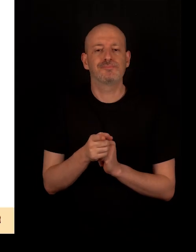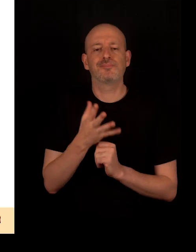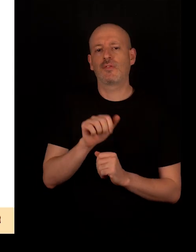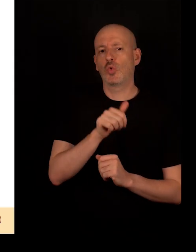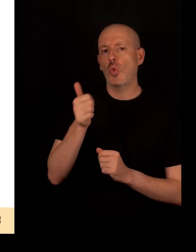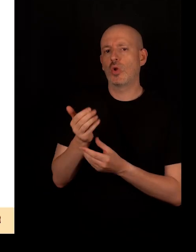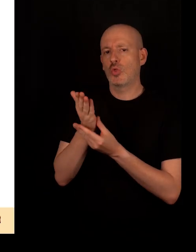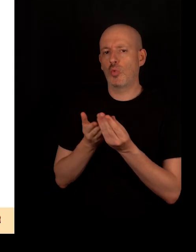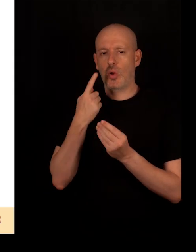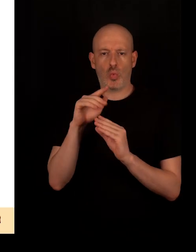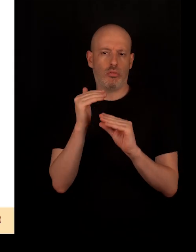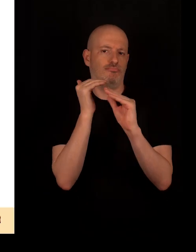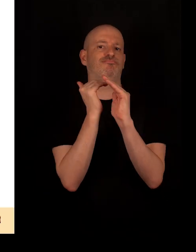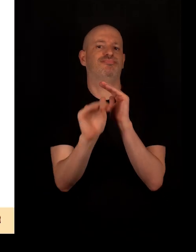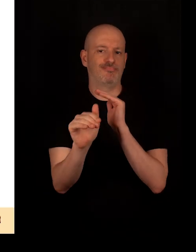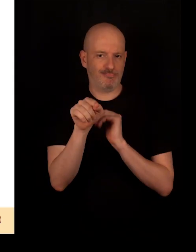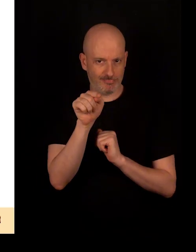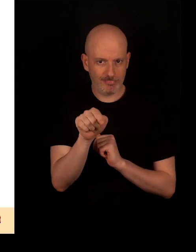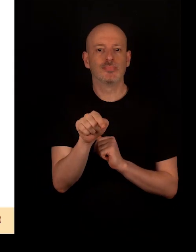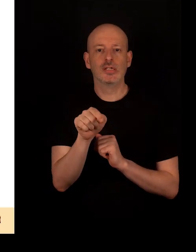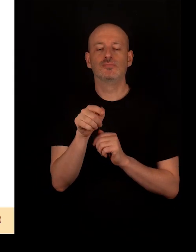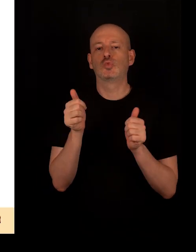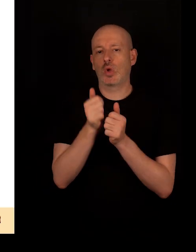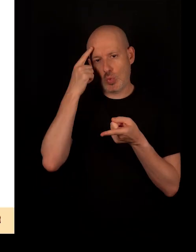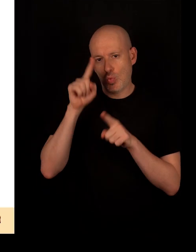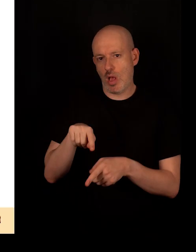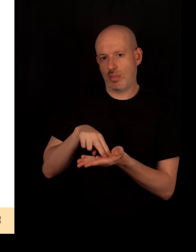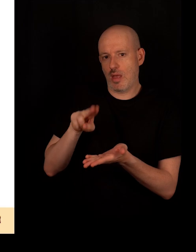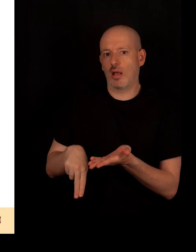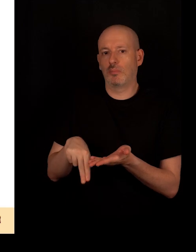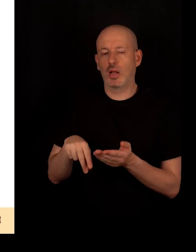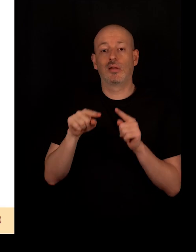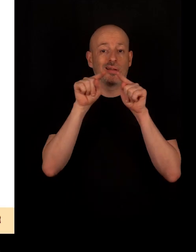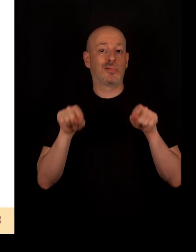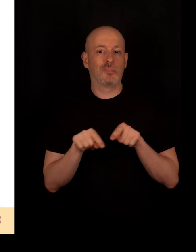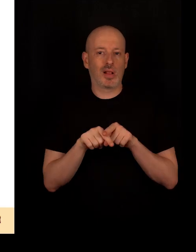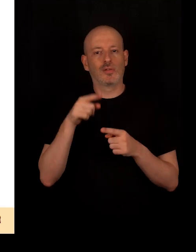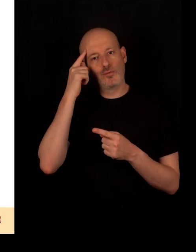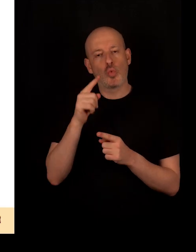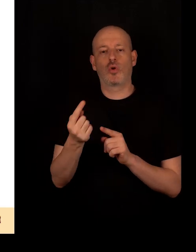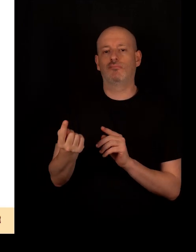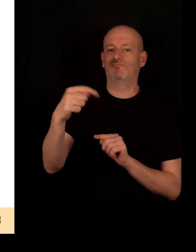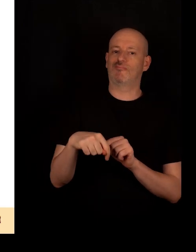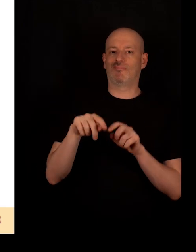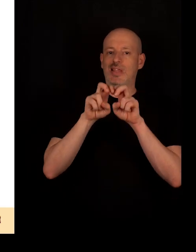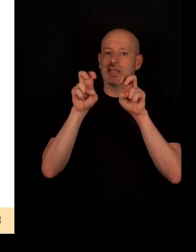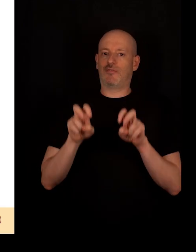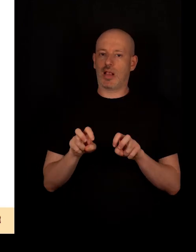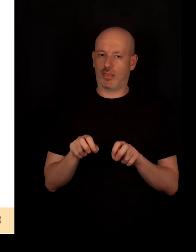Then another document that will be sent to you with the grant agreement is the template for the attendance certificate.